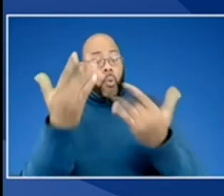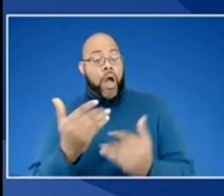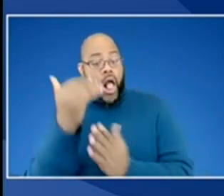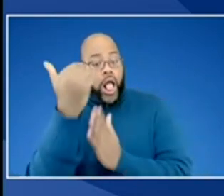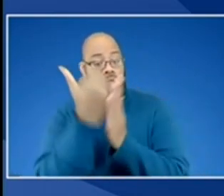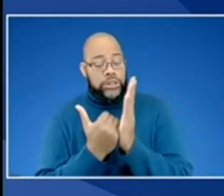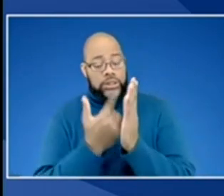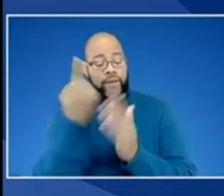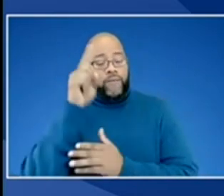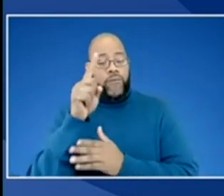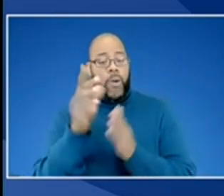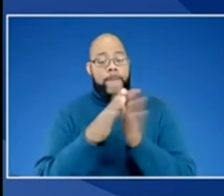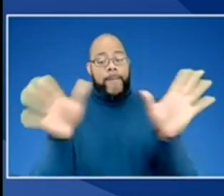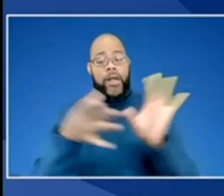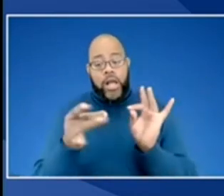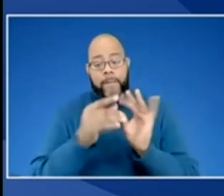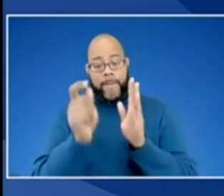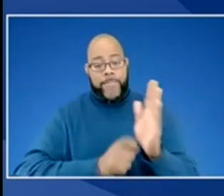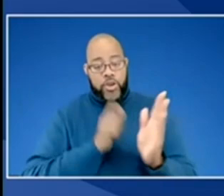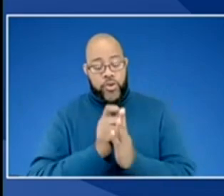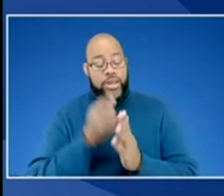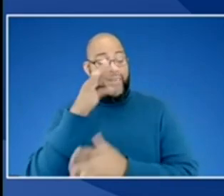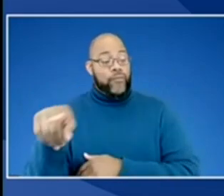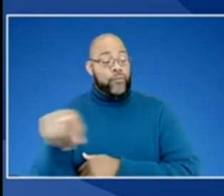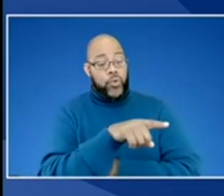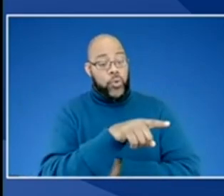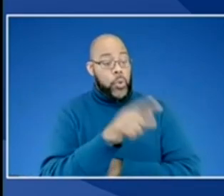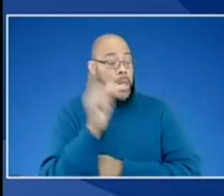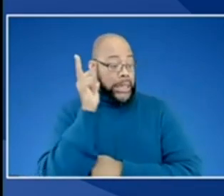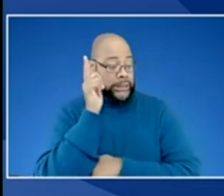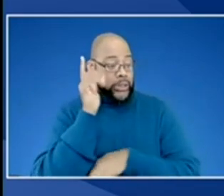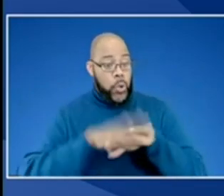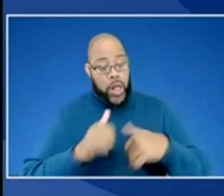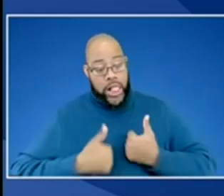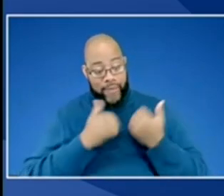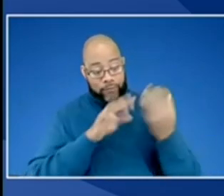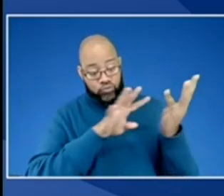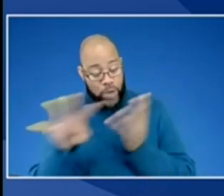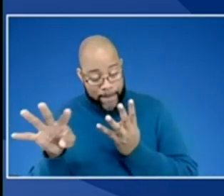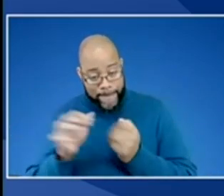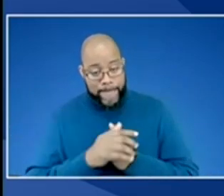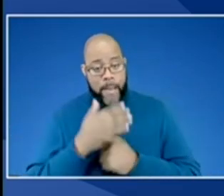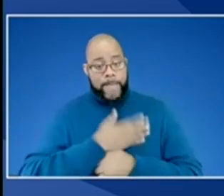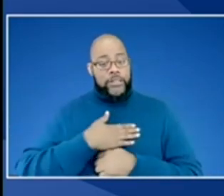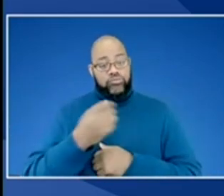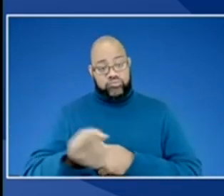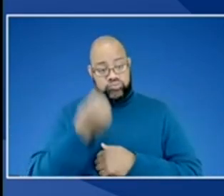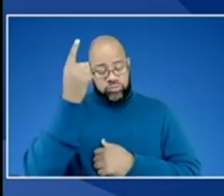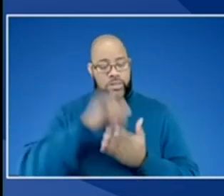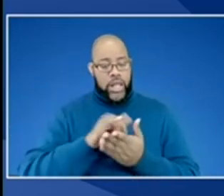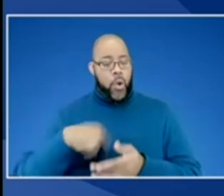the public comment, period. If you are listening on the live stream, please note that we are about an hour away